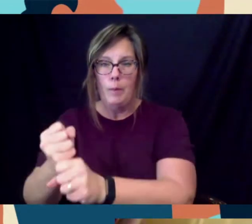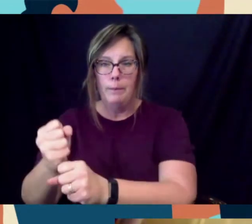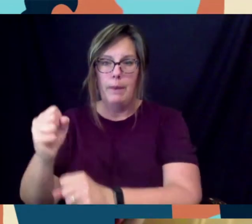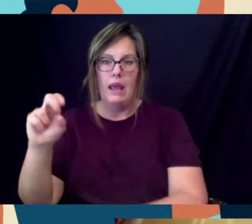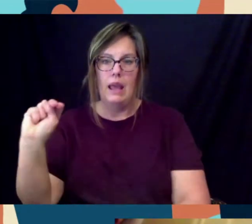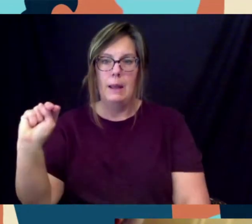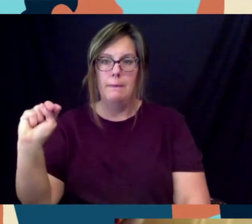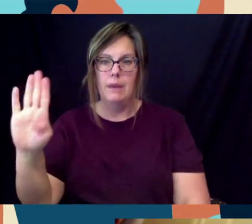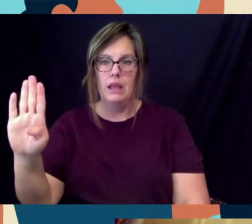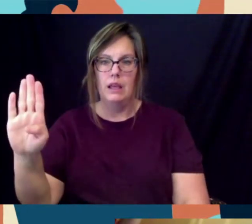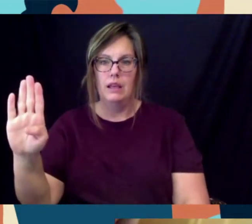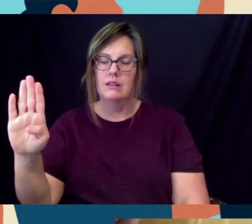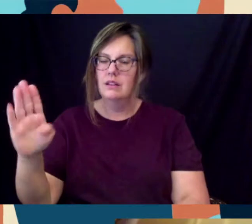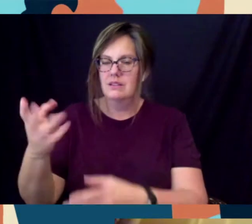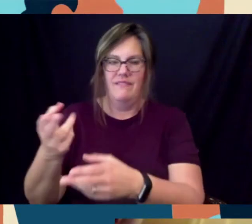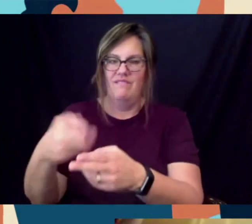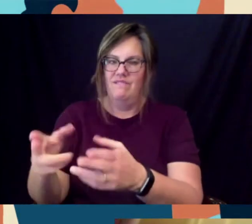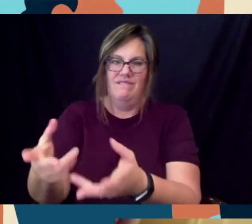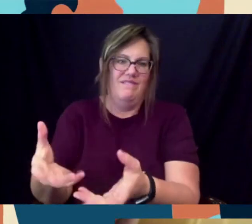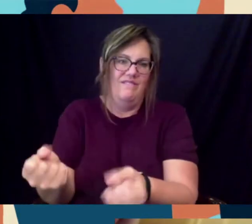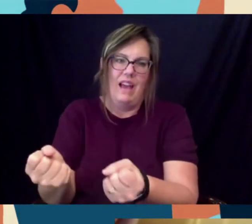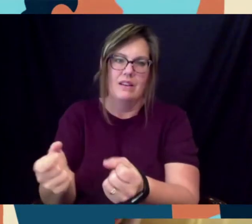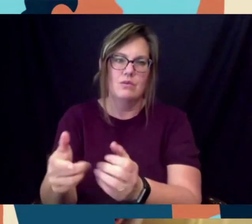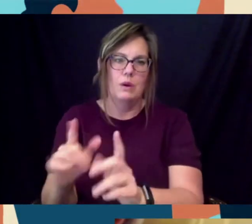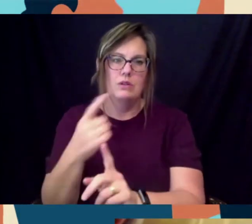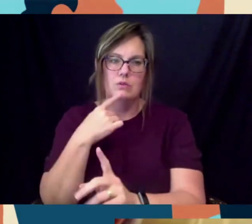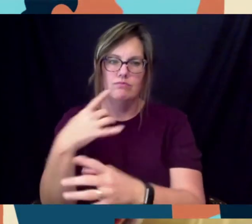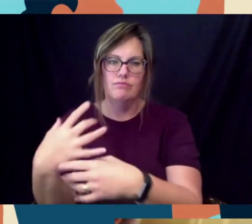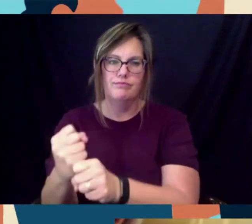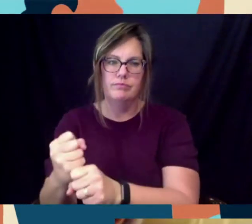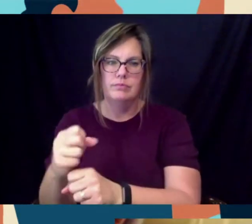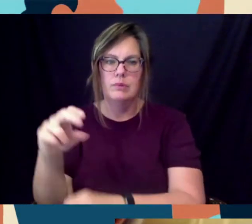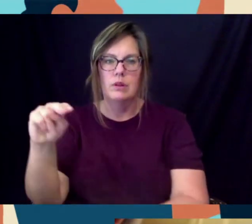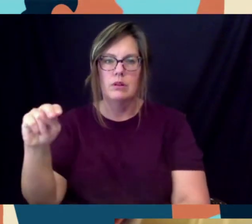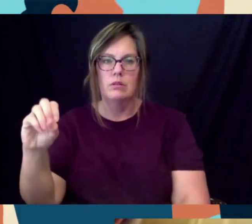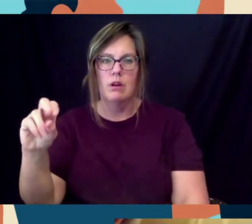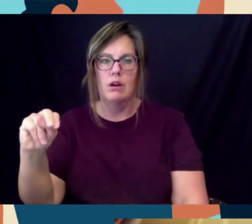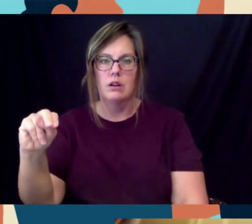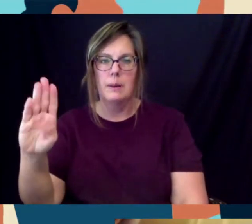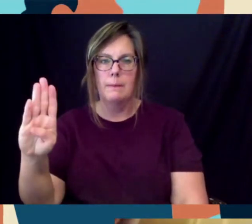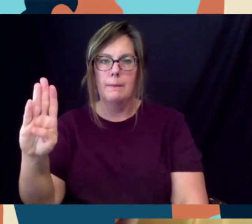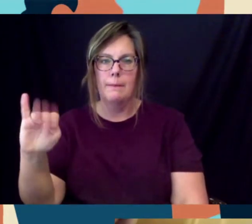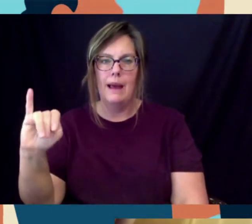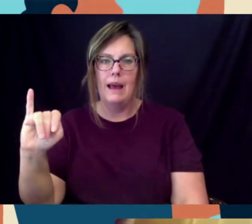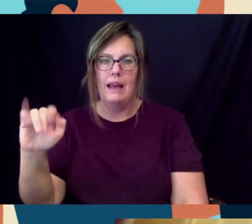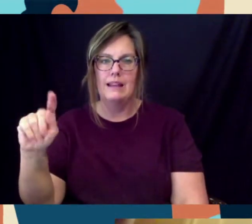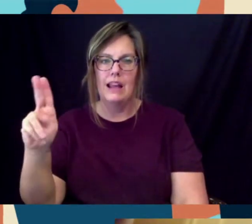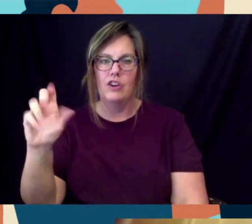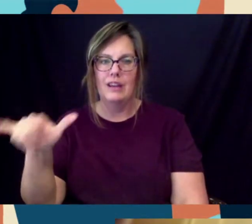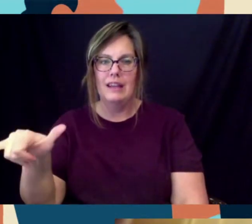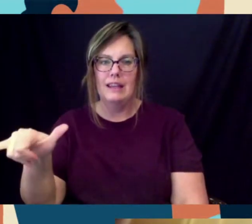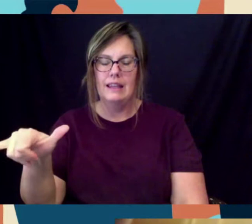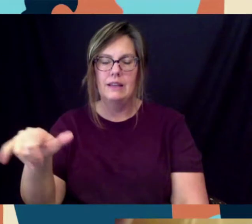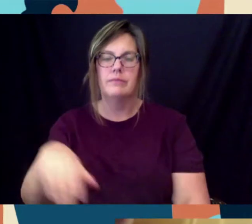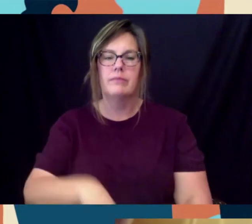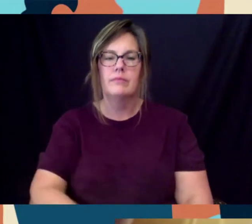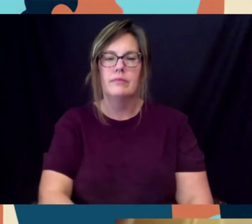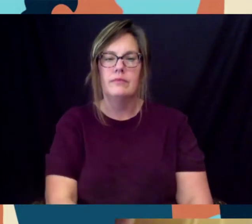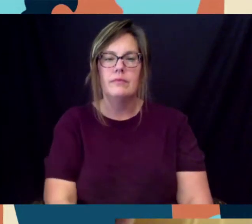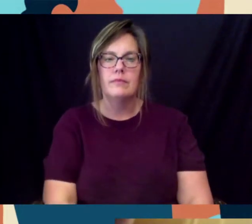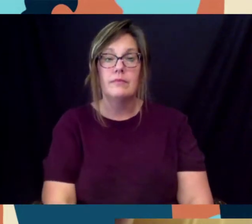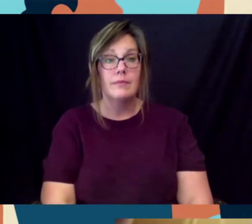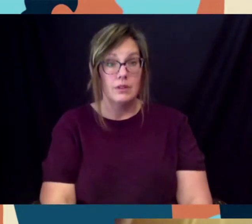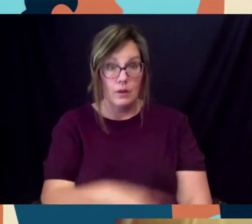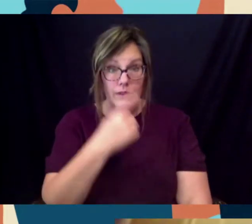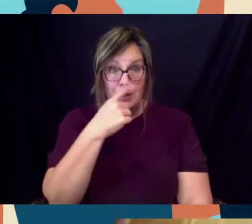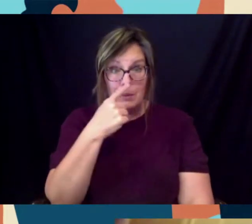say that's what it is okay so if you don't mind me asking what was it like for you to come out to